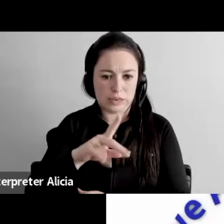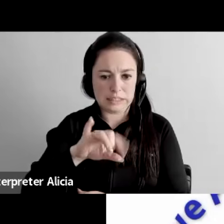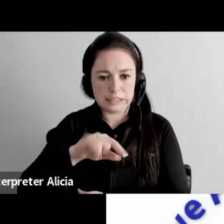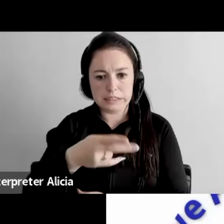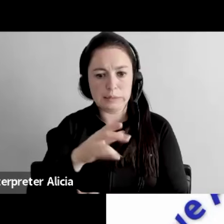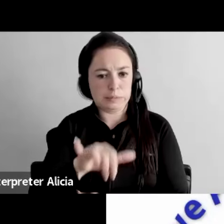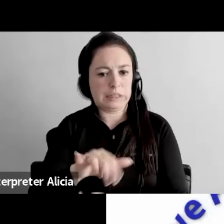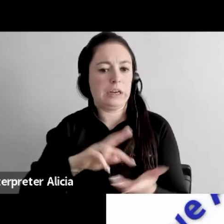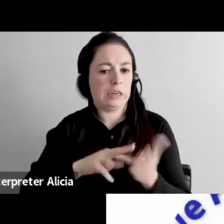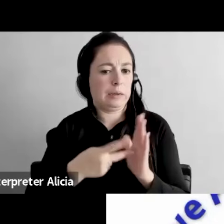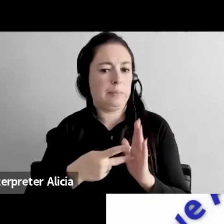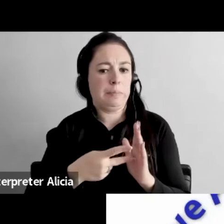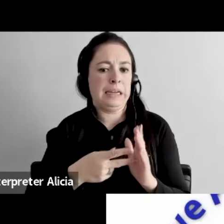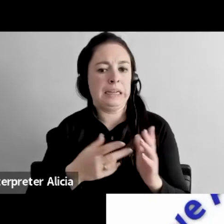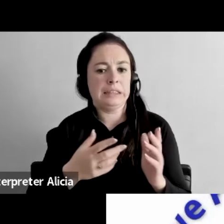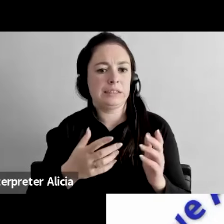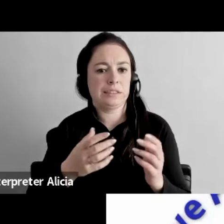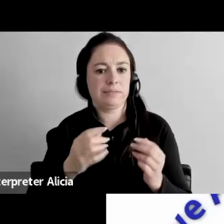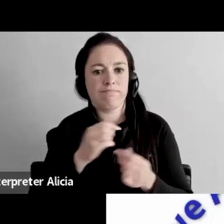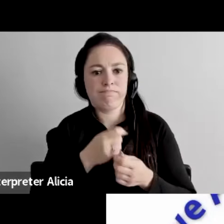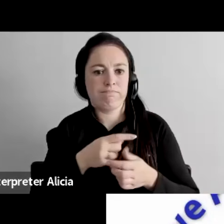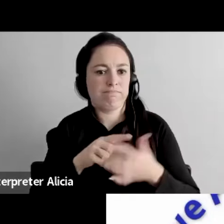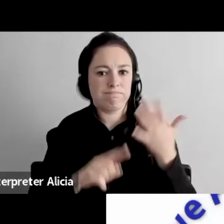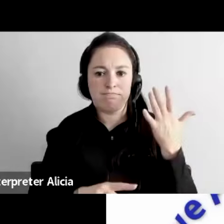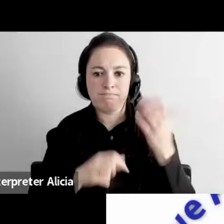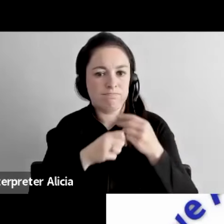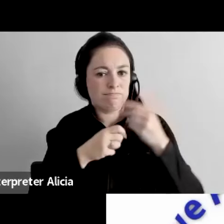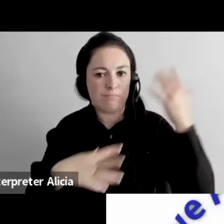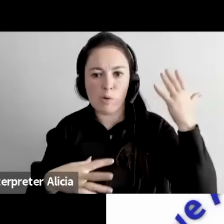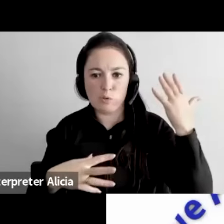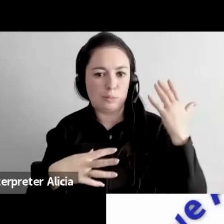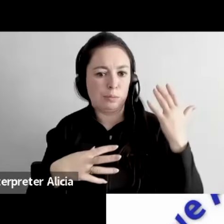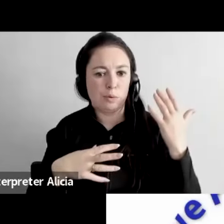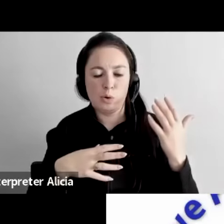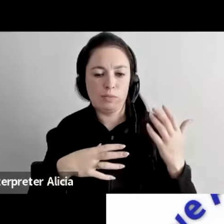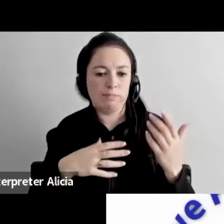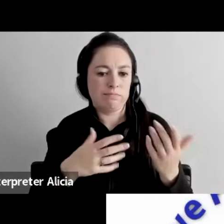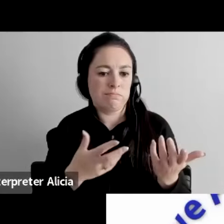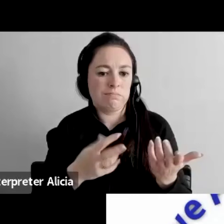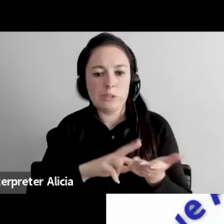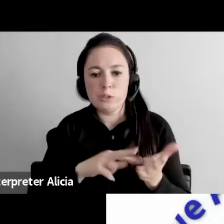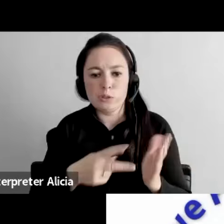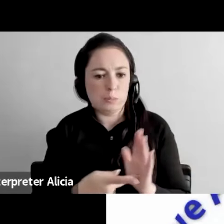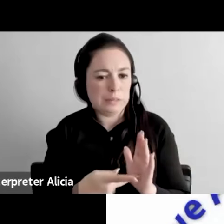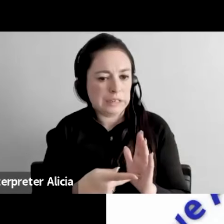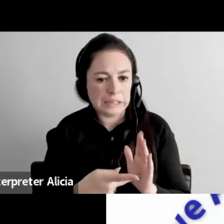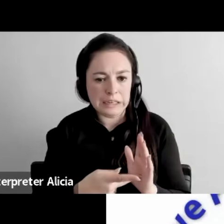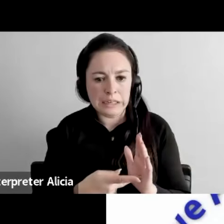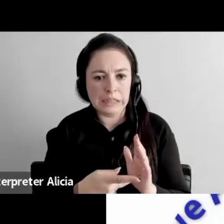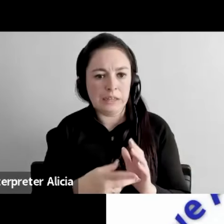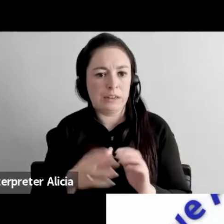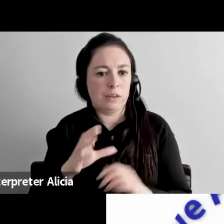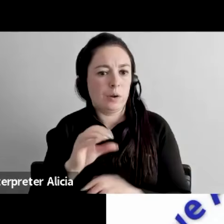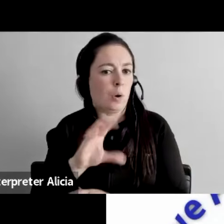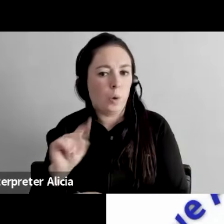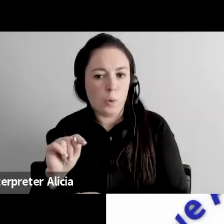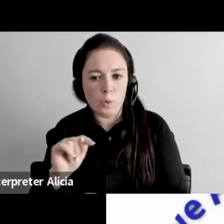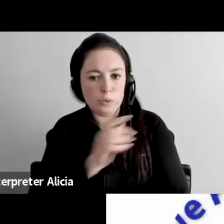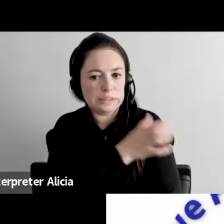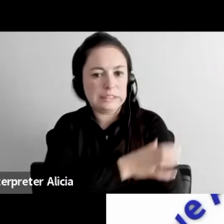facets so the best way i can describe it is giving the example of the OT clinic so when we do this